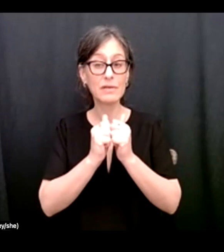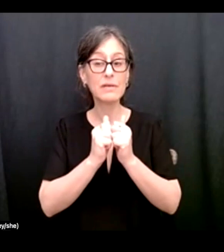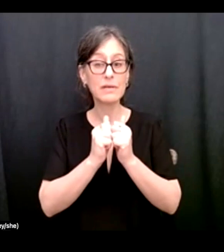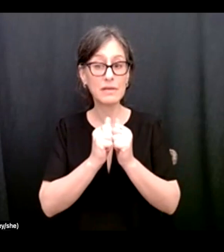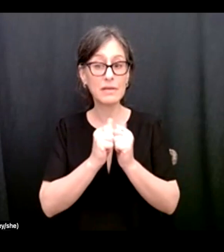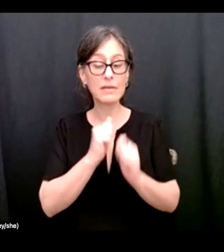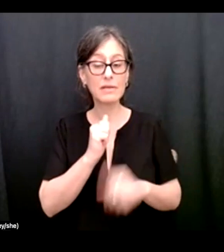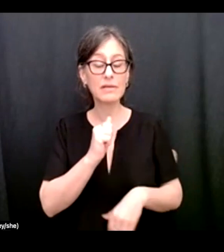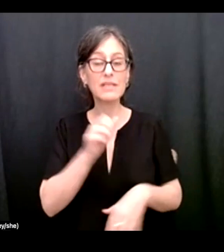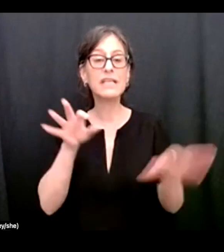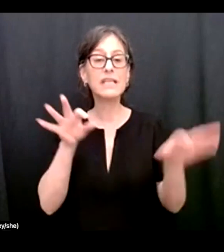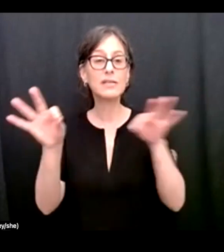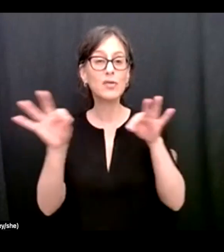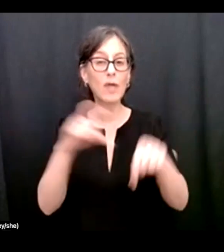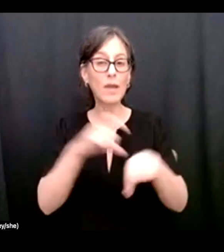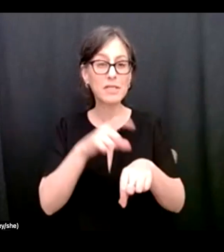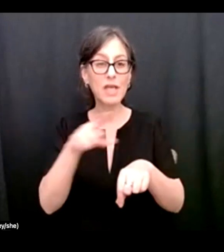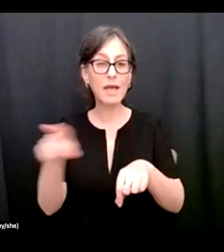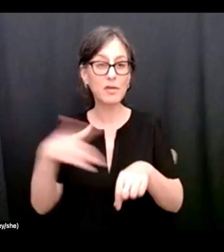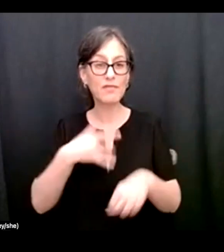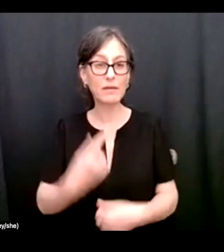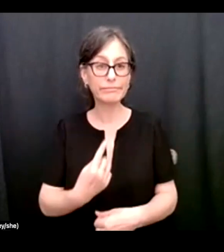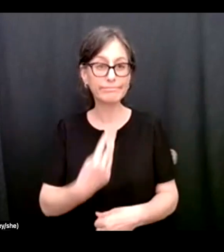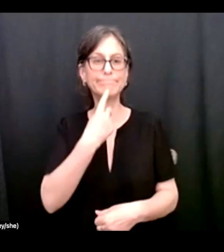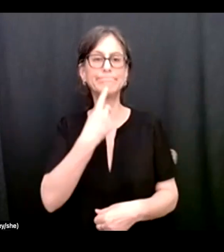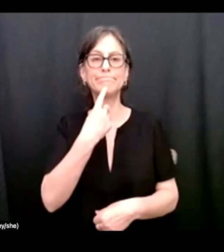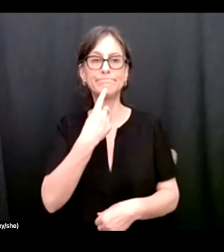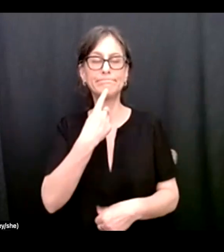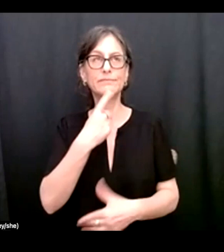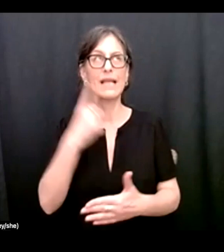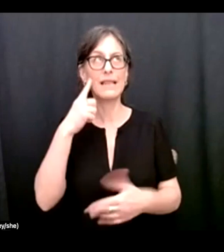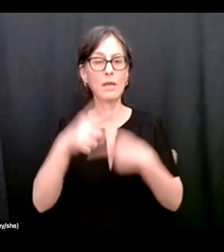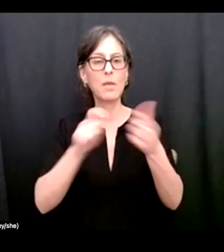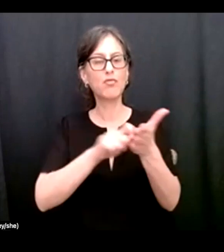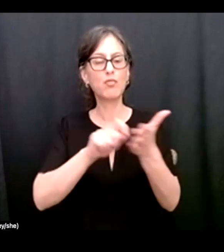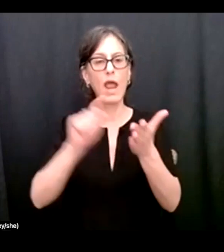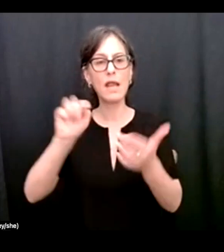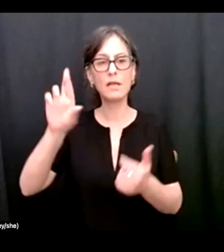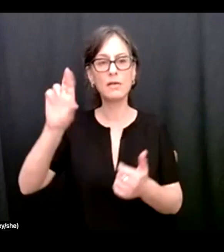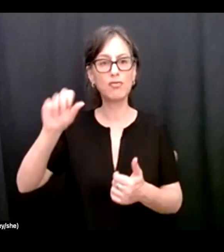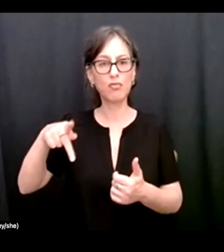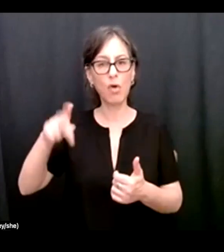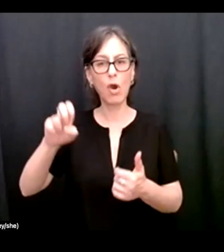Describe a time you were disappointed. Think of a writing trope, like “show not tell,” and defy it,